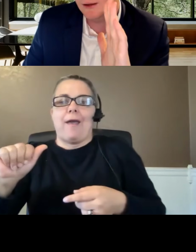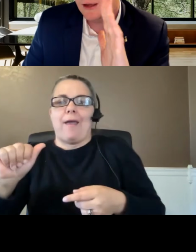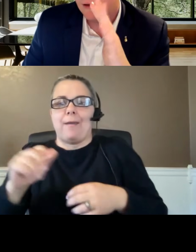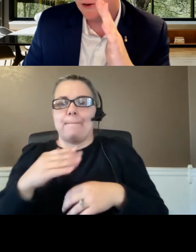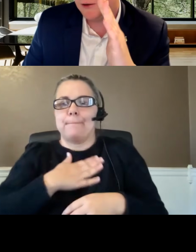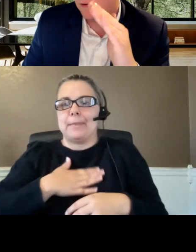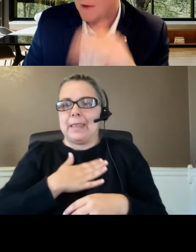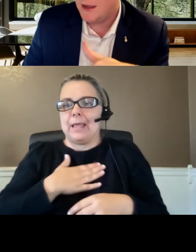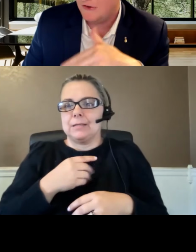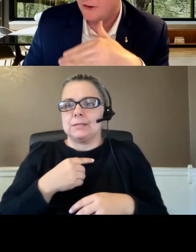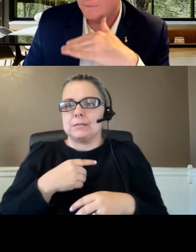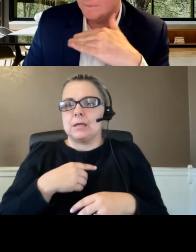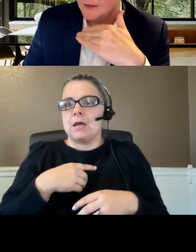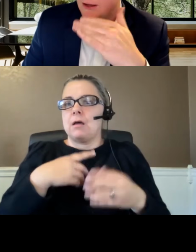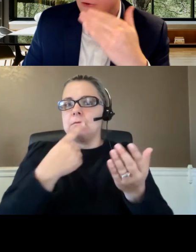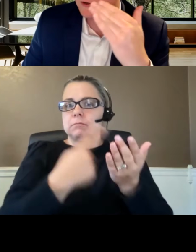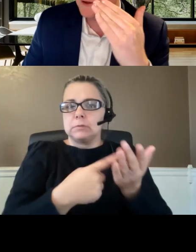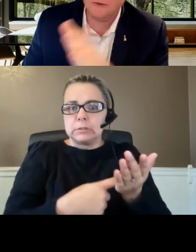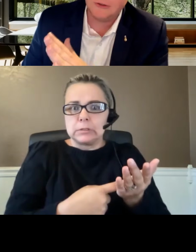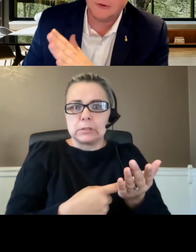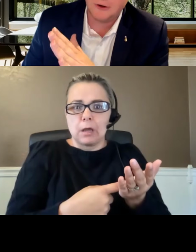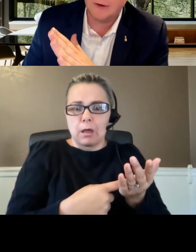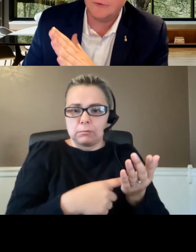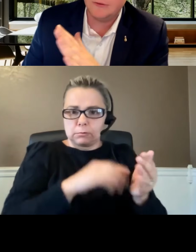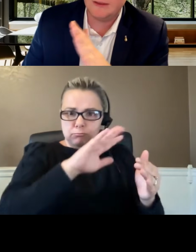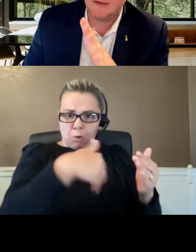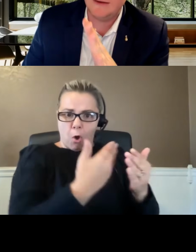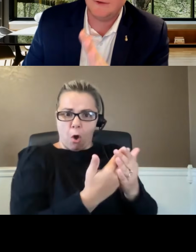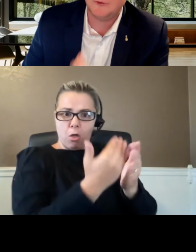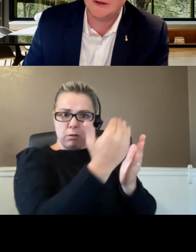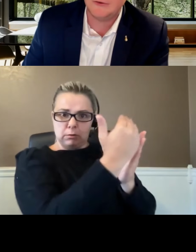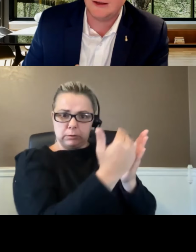we talked about remediation, talked about usage alternatives that might involve do it yourself,